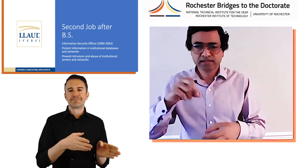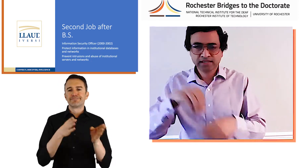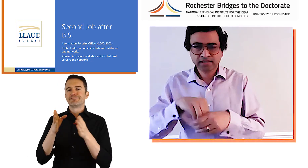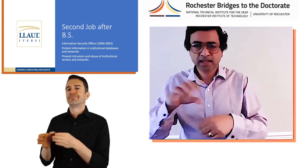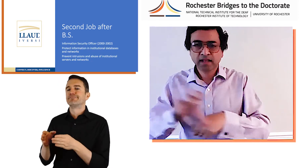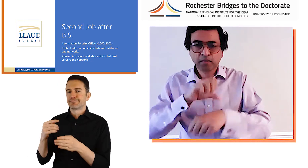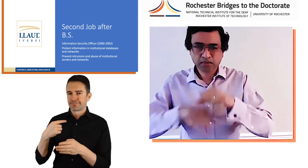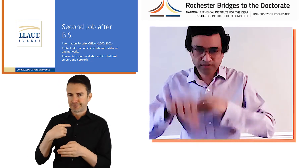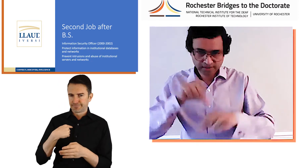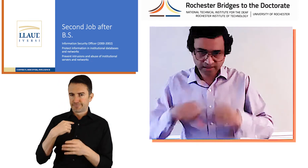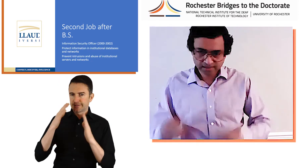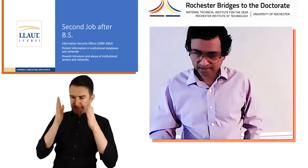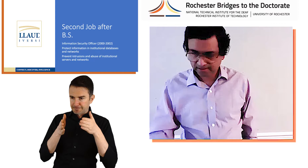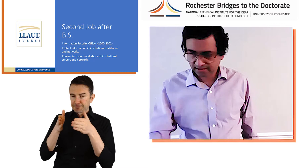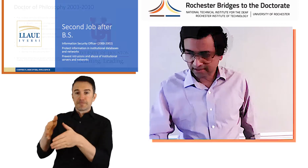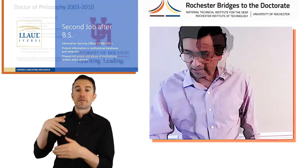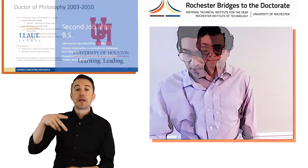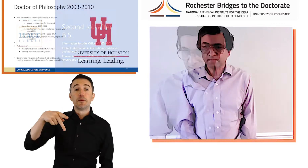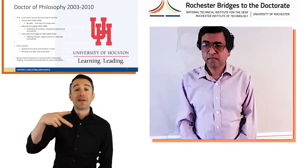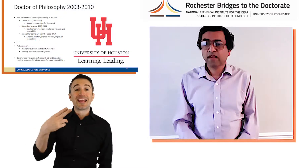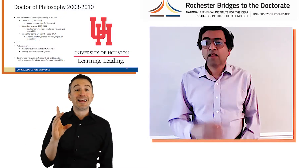and pursue a PhD in computer science.